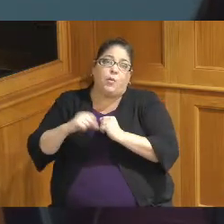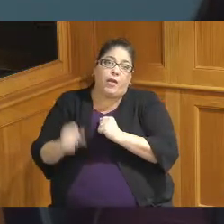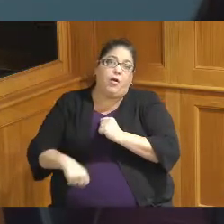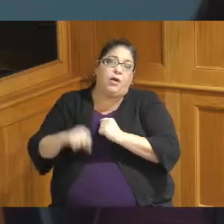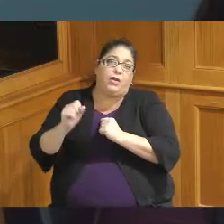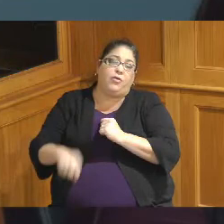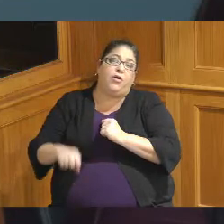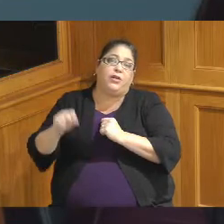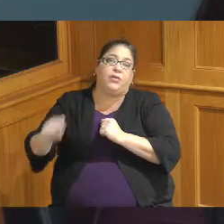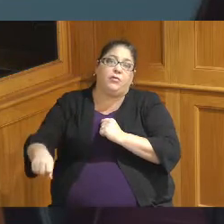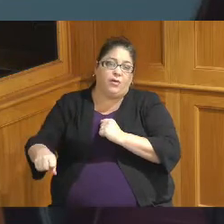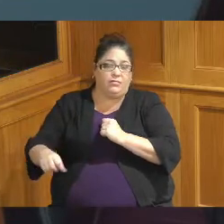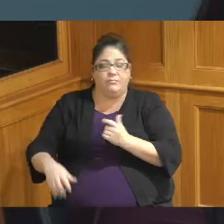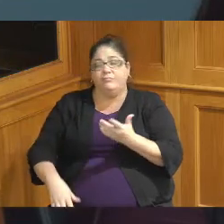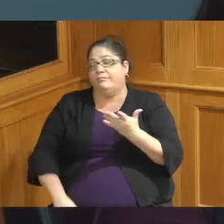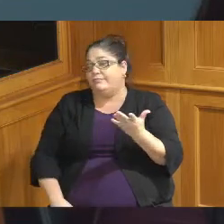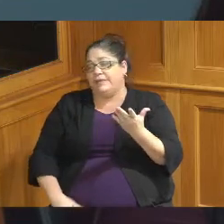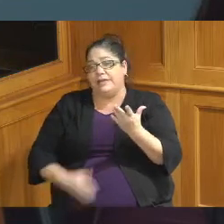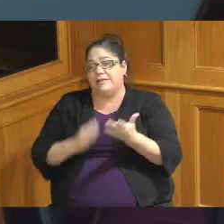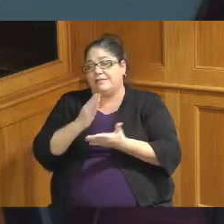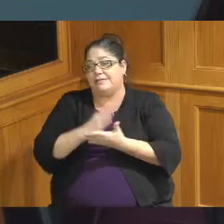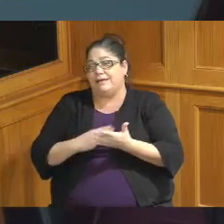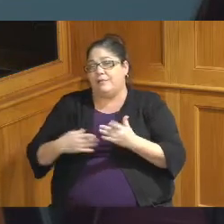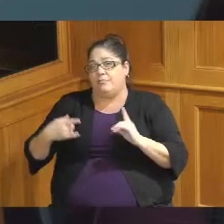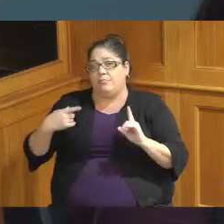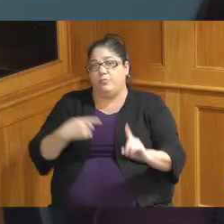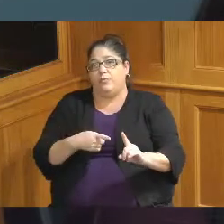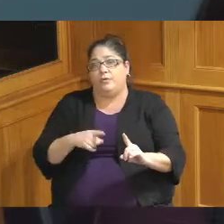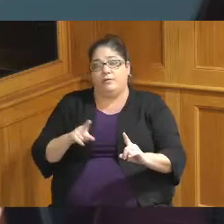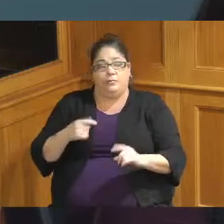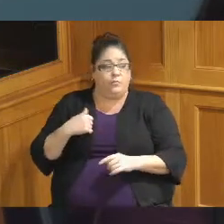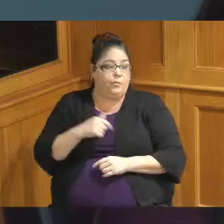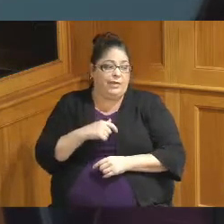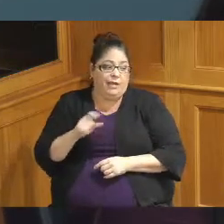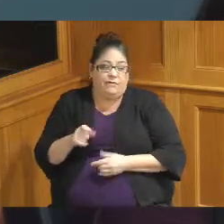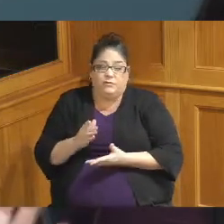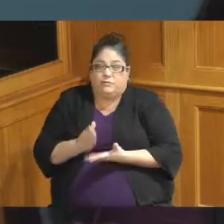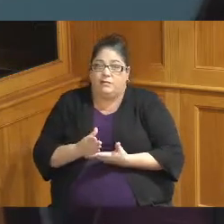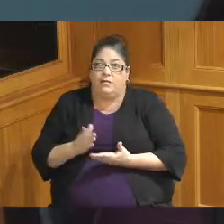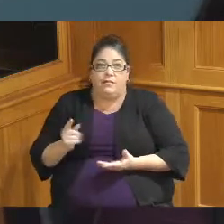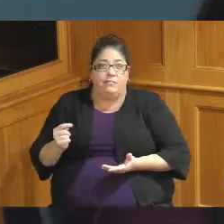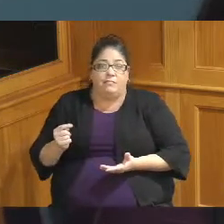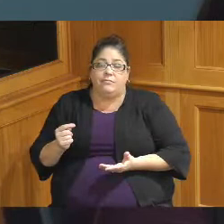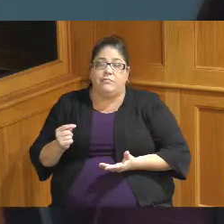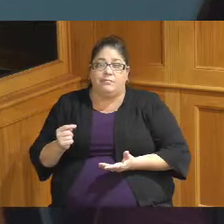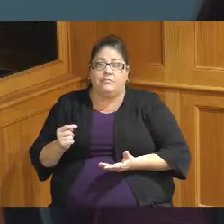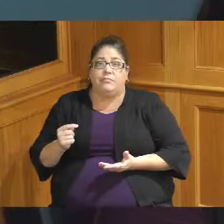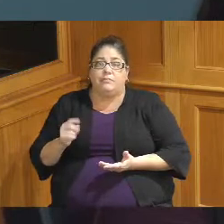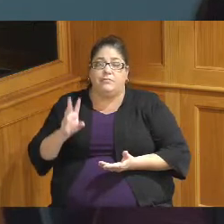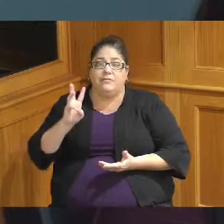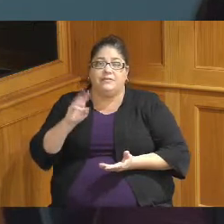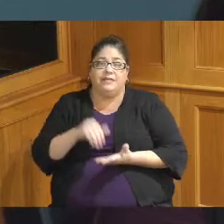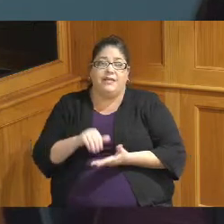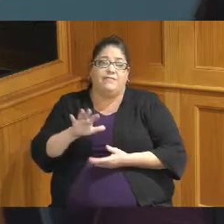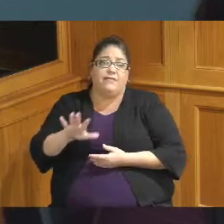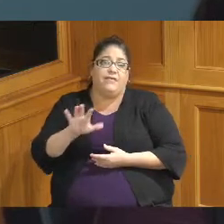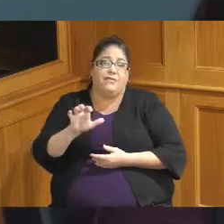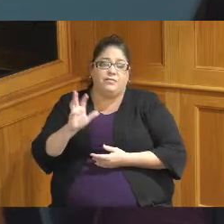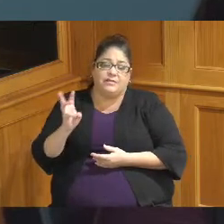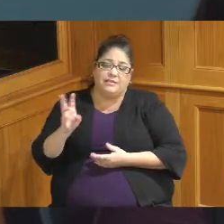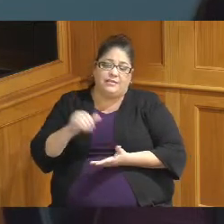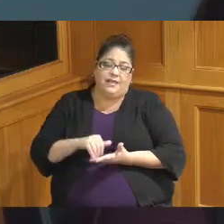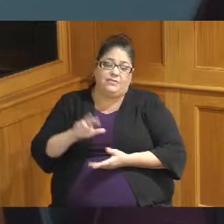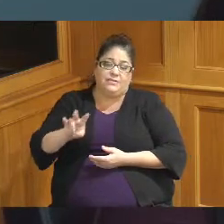at some point it needs to we have to stop it and try to those 6500 or 6700 we have to meet their